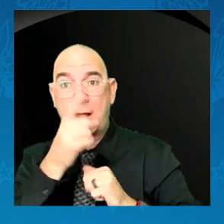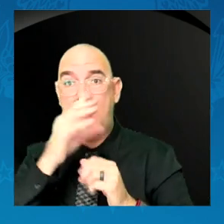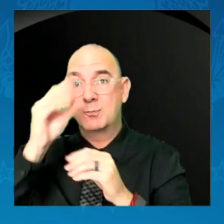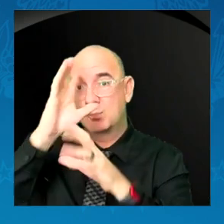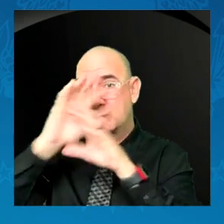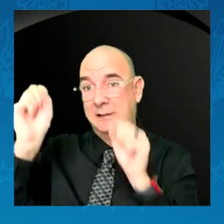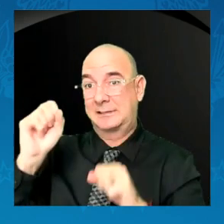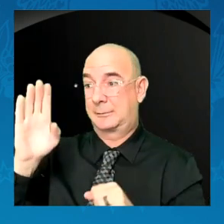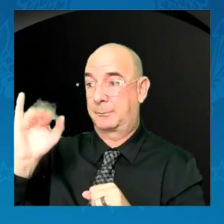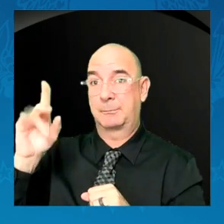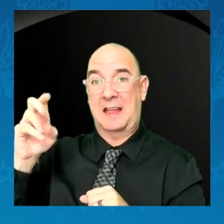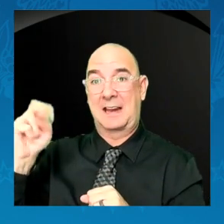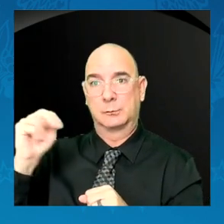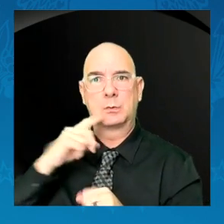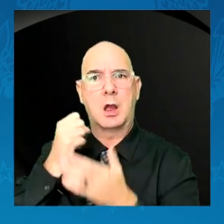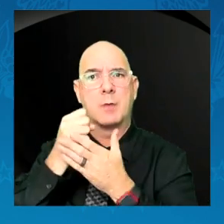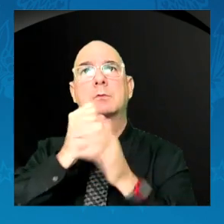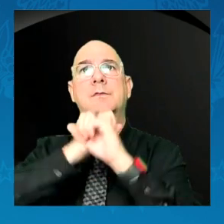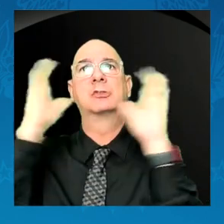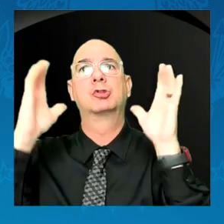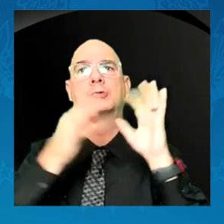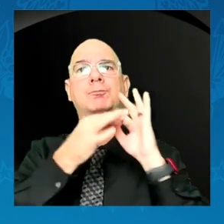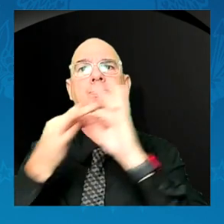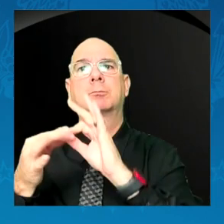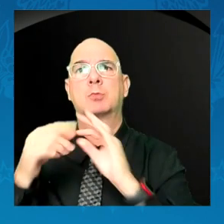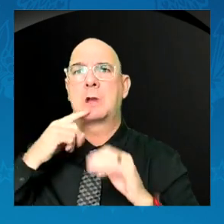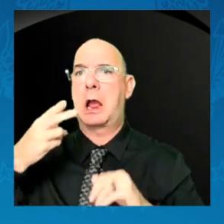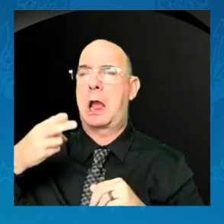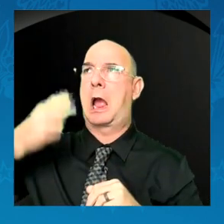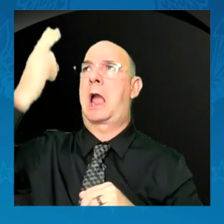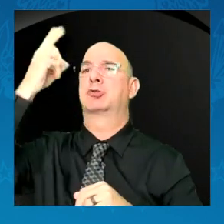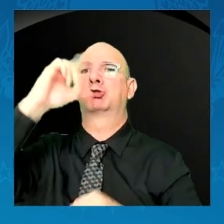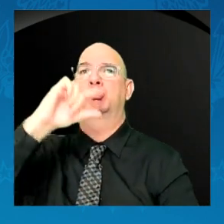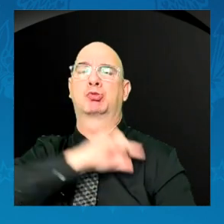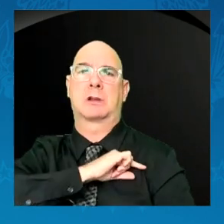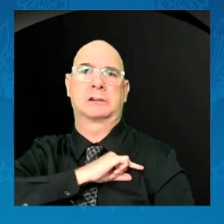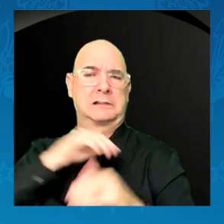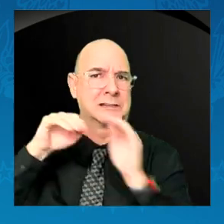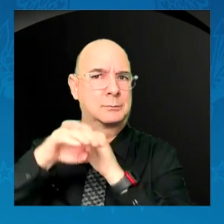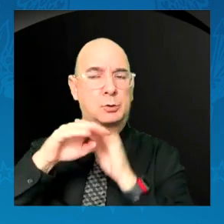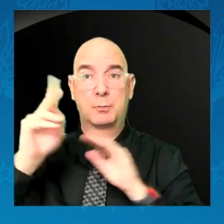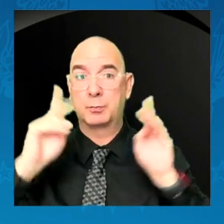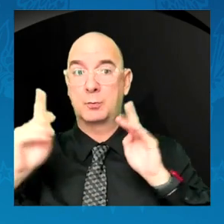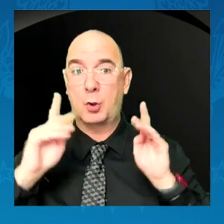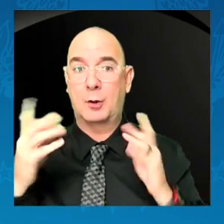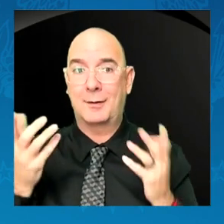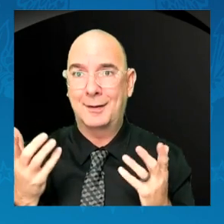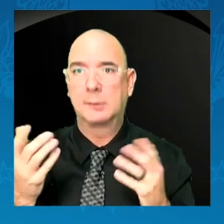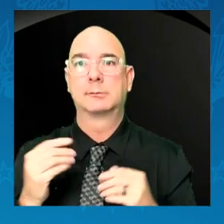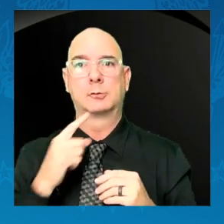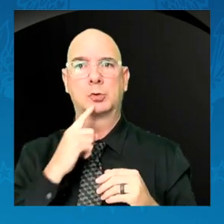to high quality jobs that are accessible to people who are too often marginalized. We know the Department of Labor and the workforce system